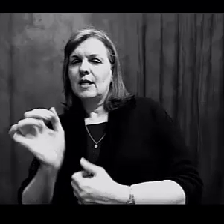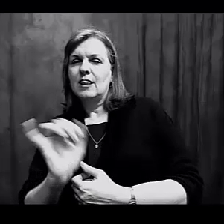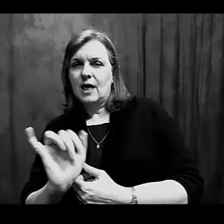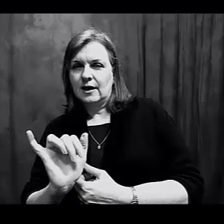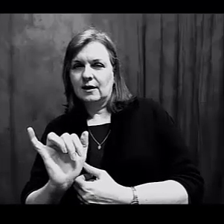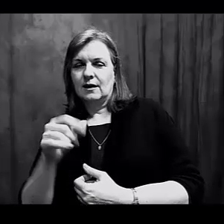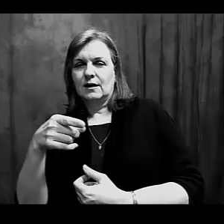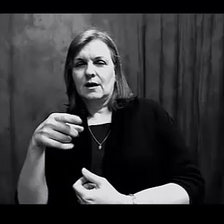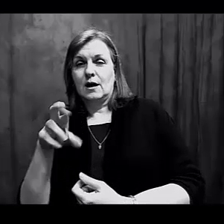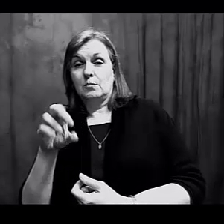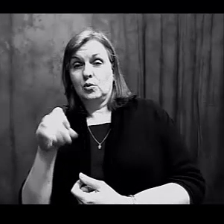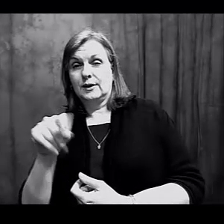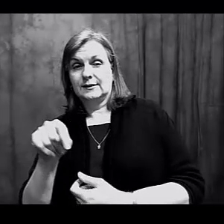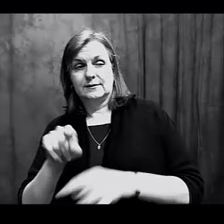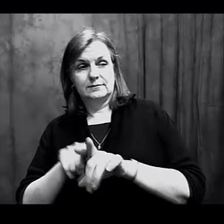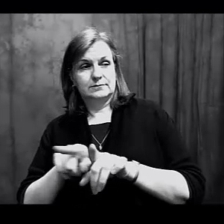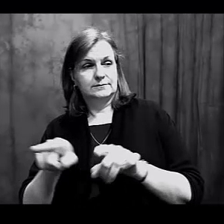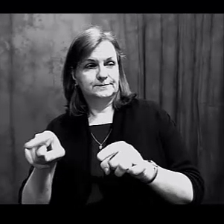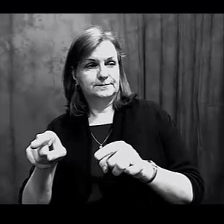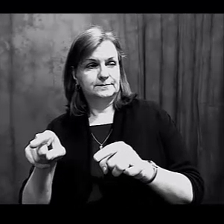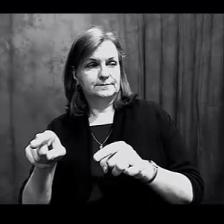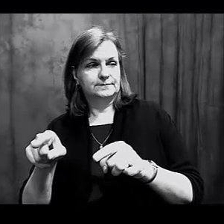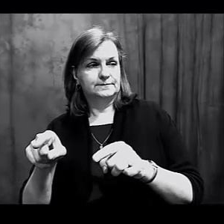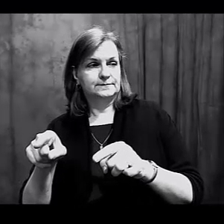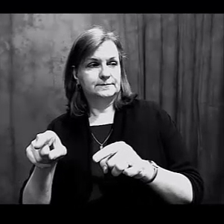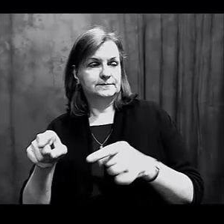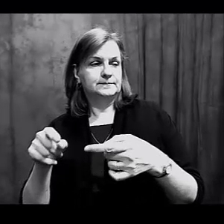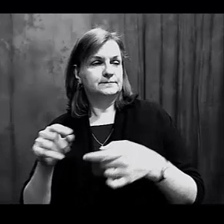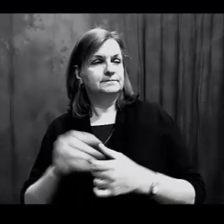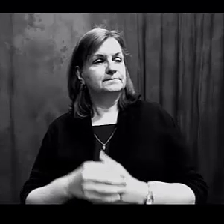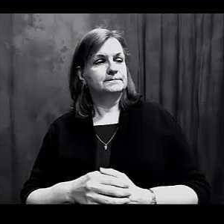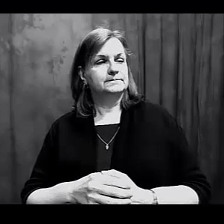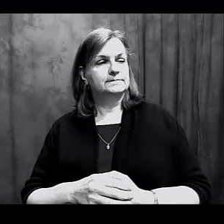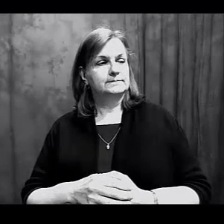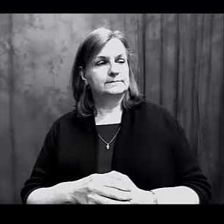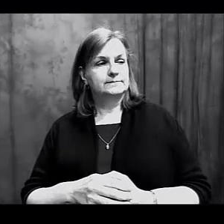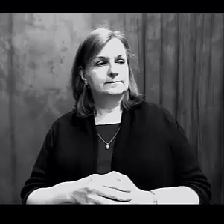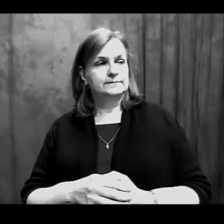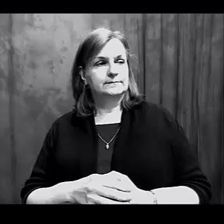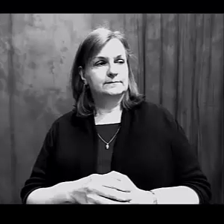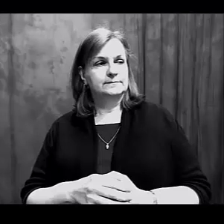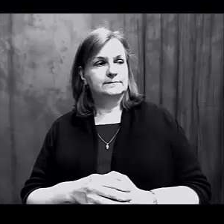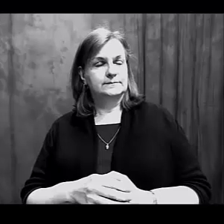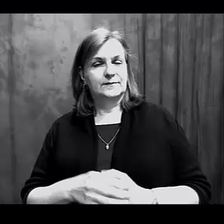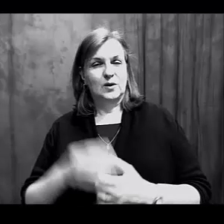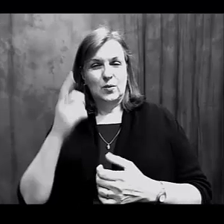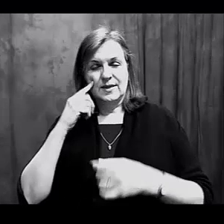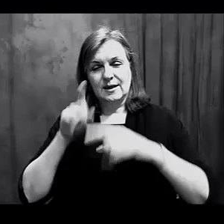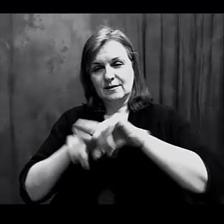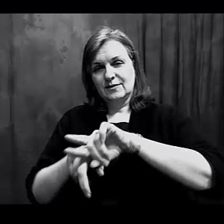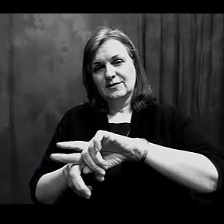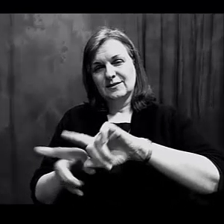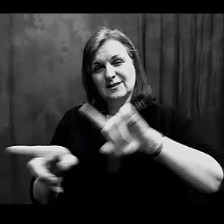and our animal-like protist